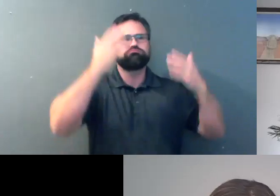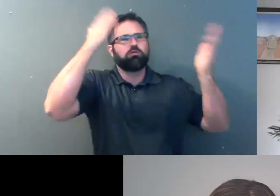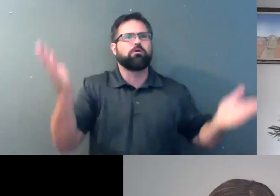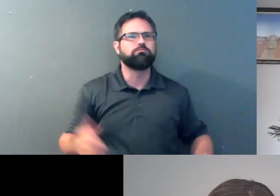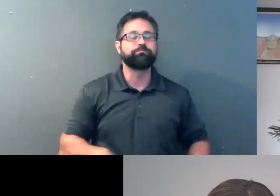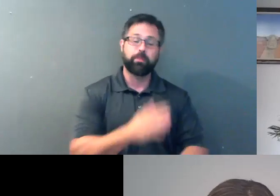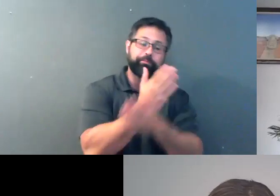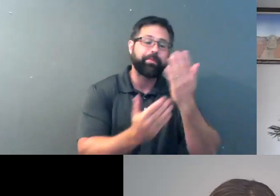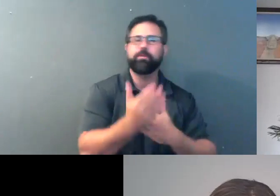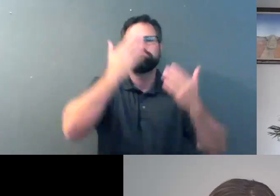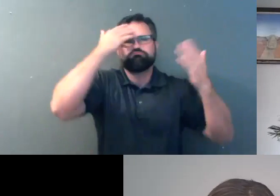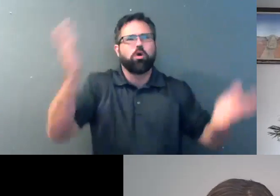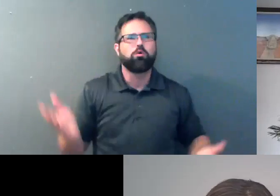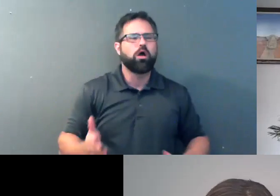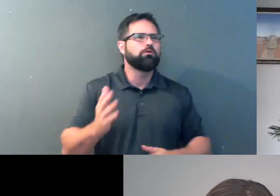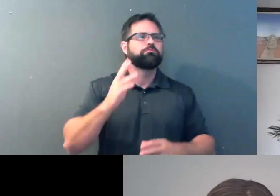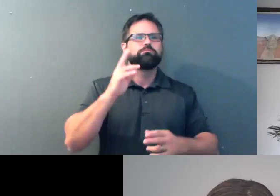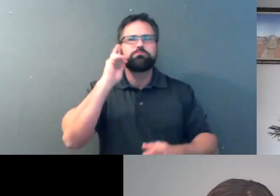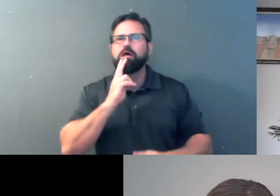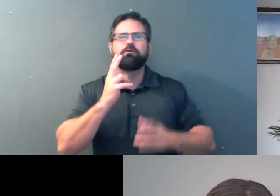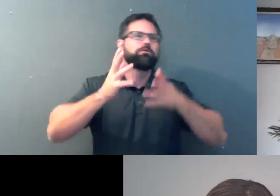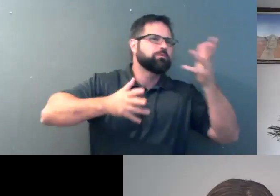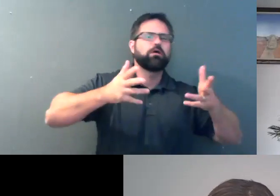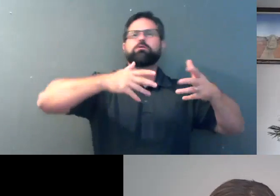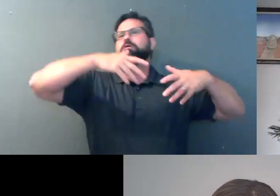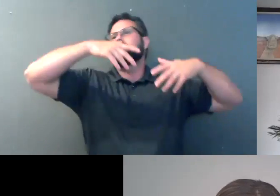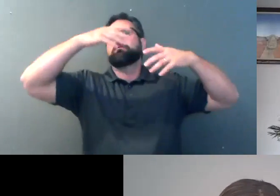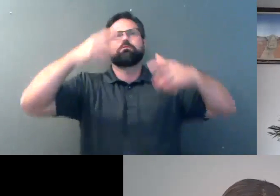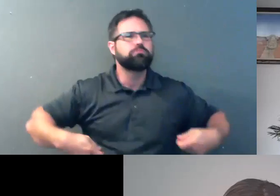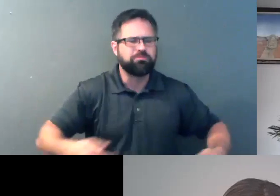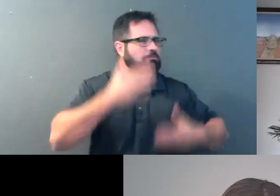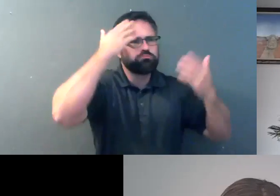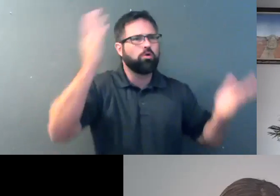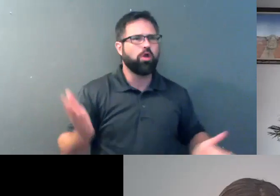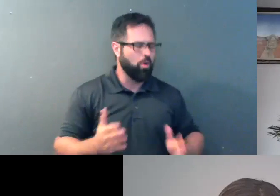we ensure accessibility of assistance etc so that capacity building from the humanitarian